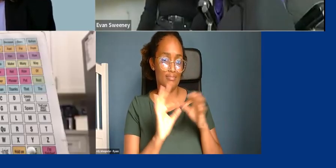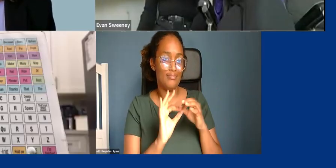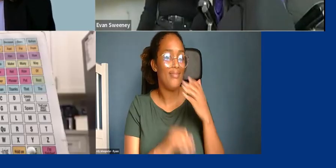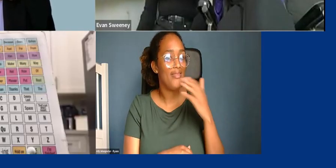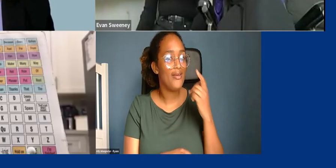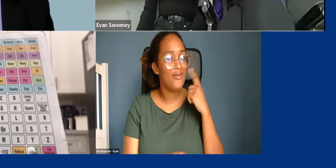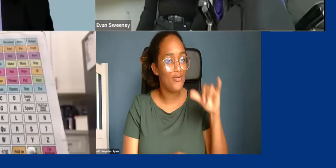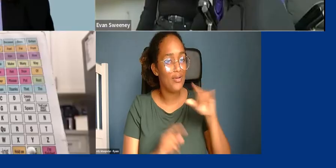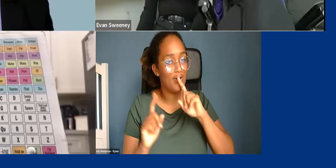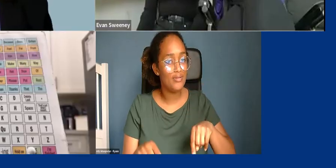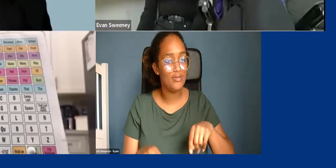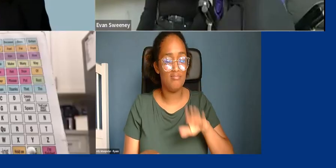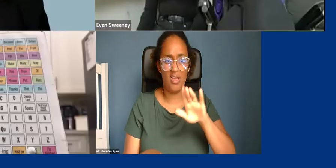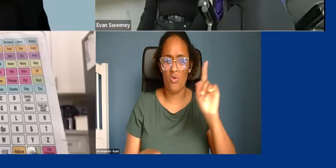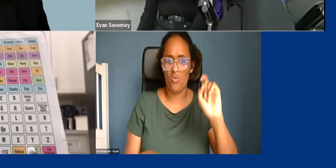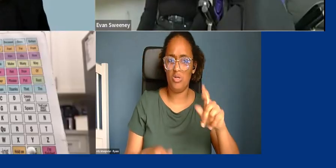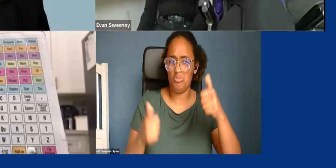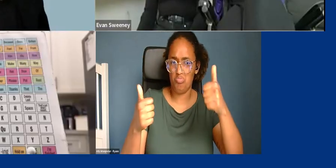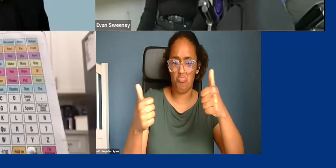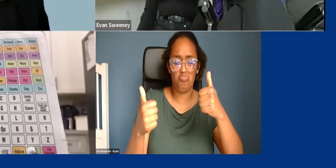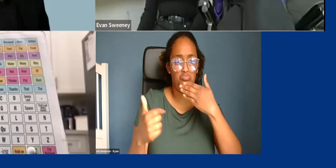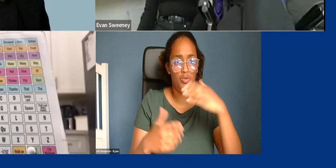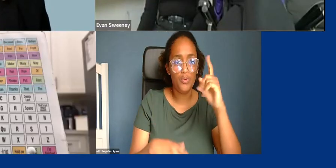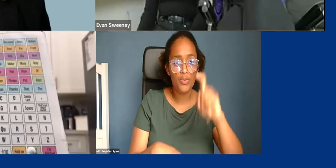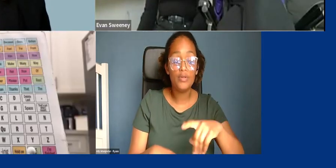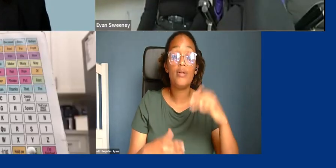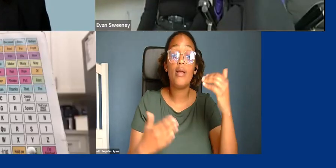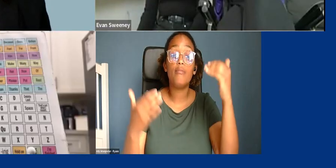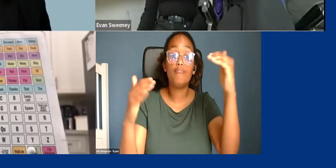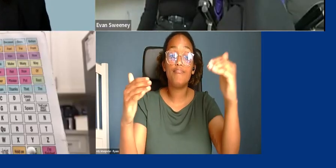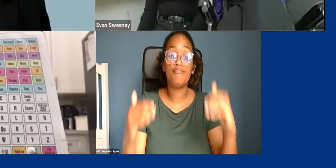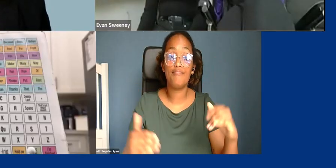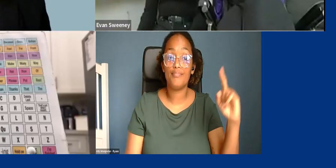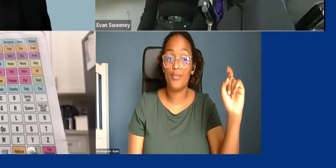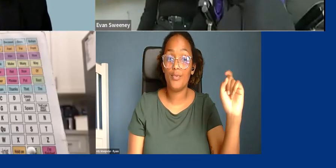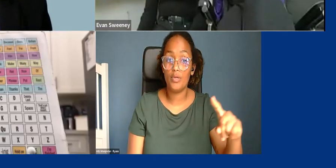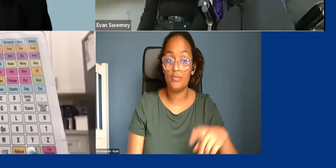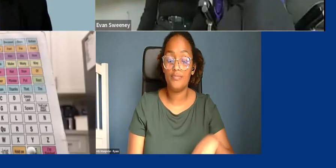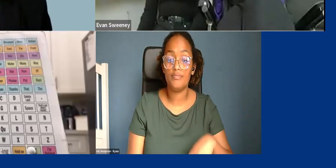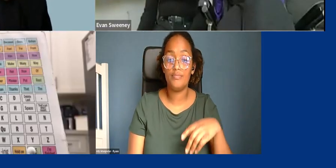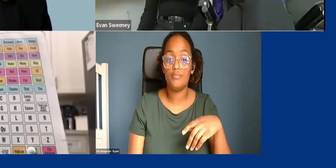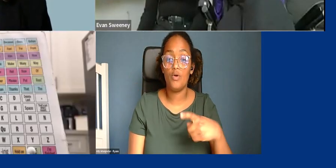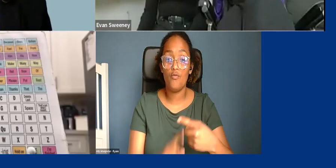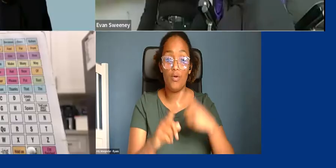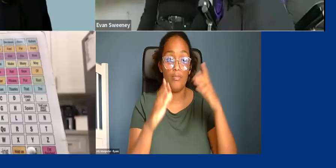We have another question here from someone who I believe is a service provider.